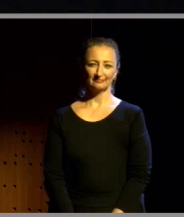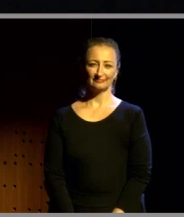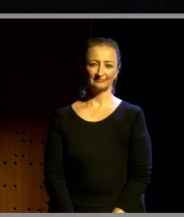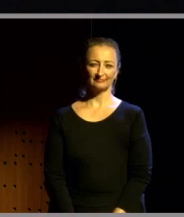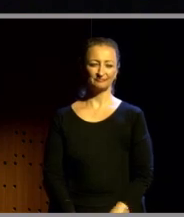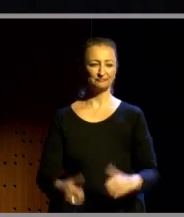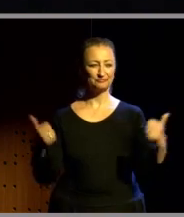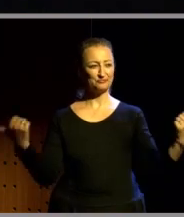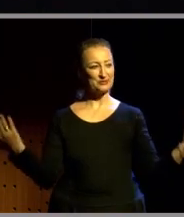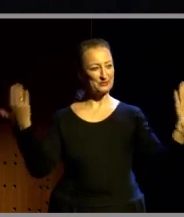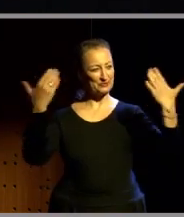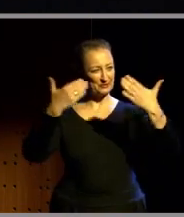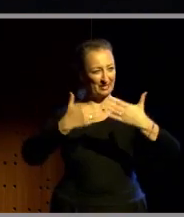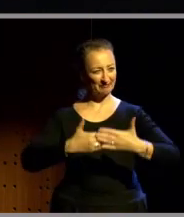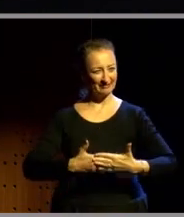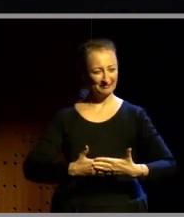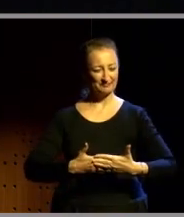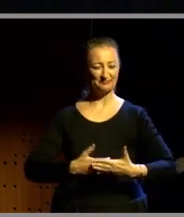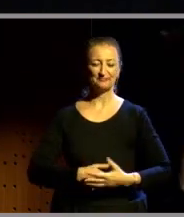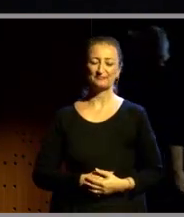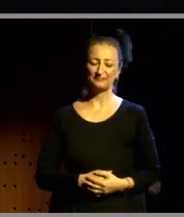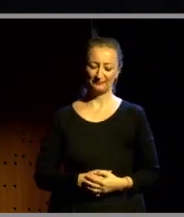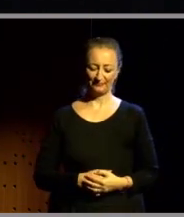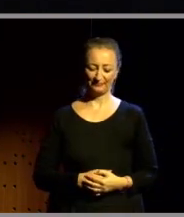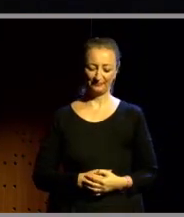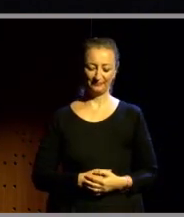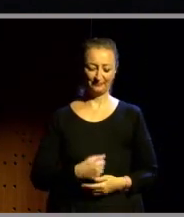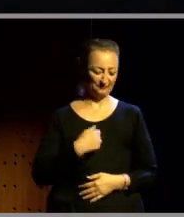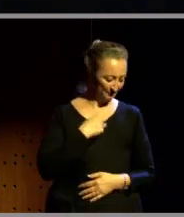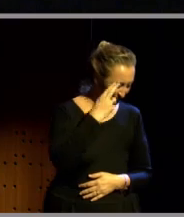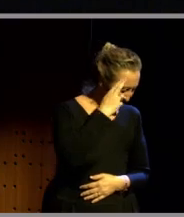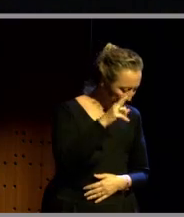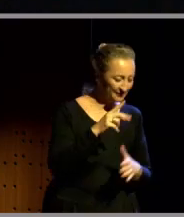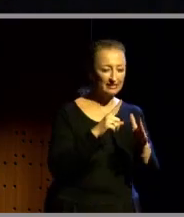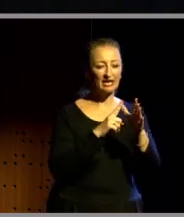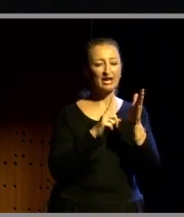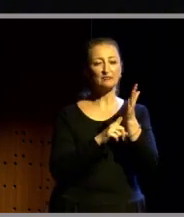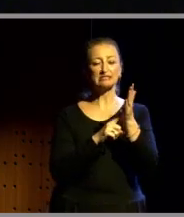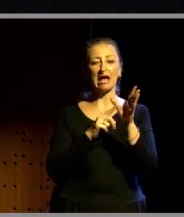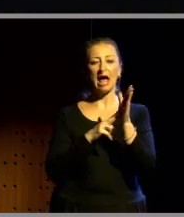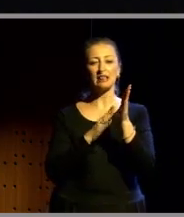Good evening. My name is Allen Madden, Gadigal elder.